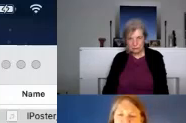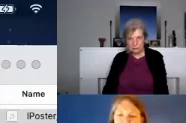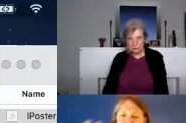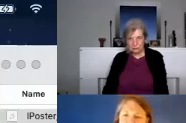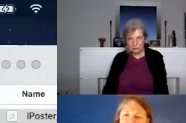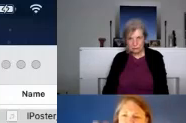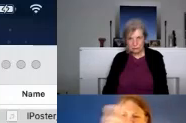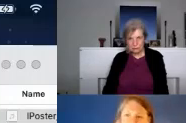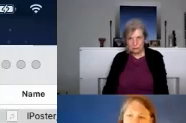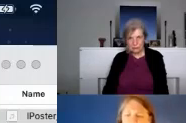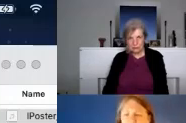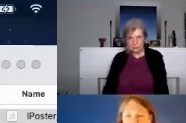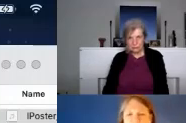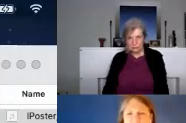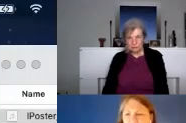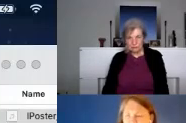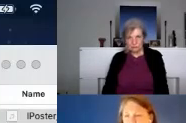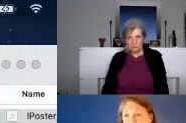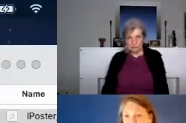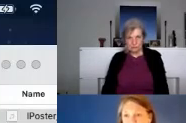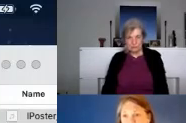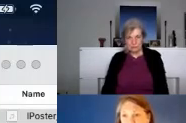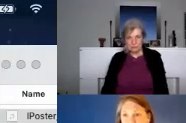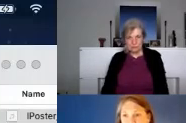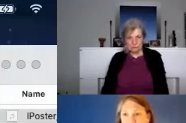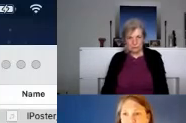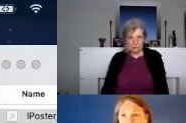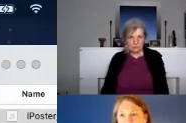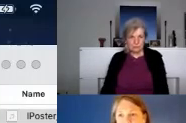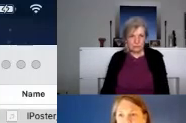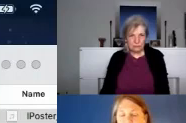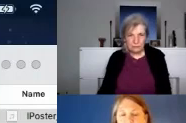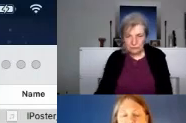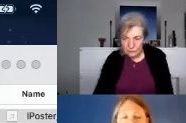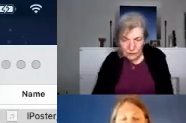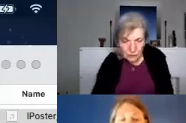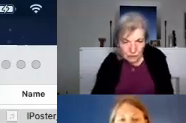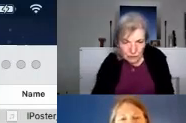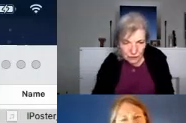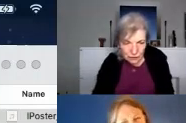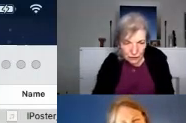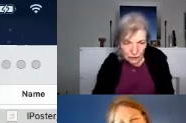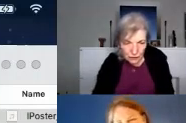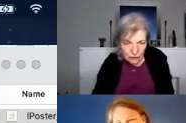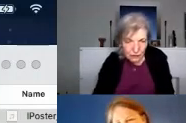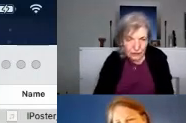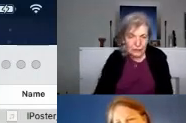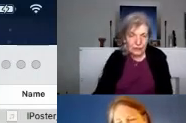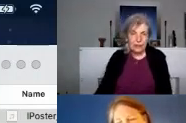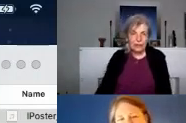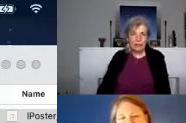07:34:20 Or there's just a lot of flexibility here and what you want to do.